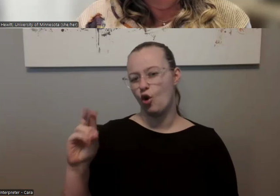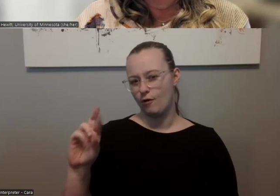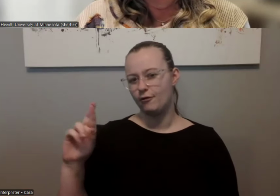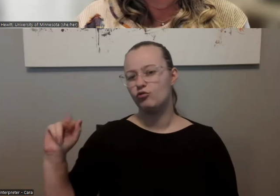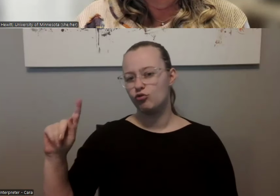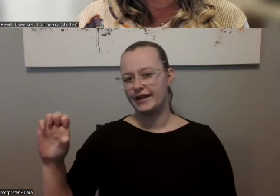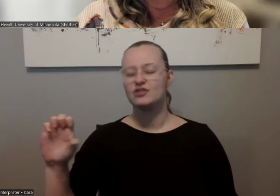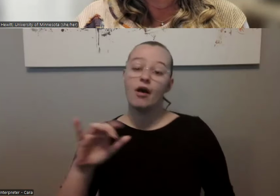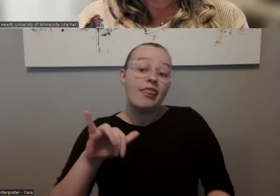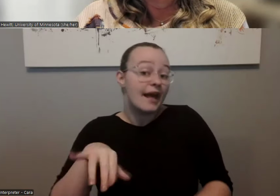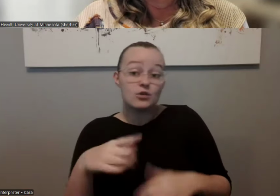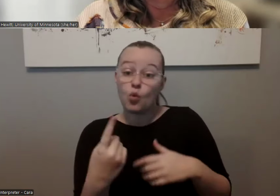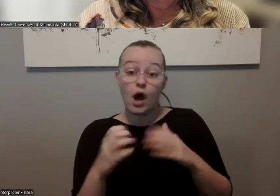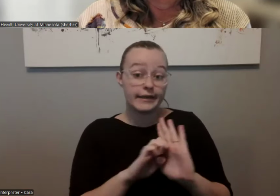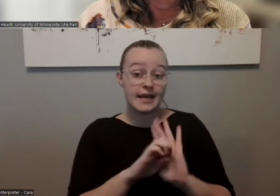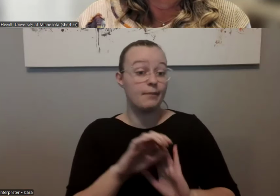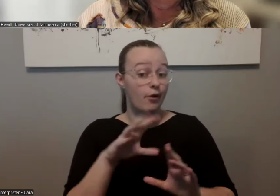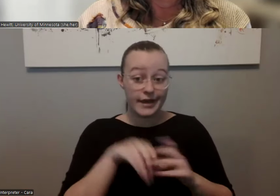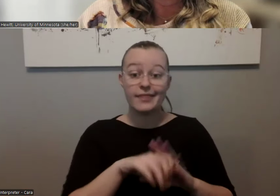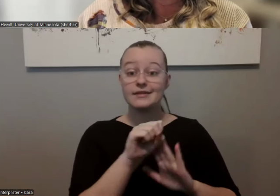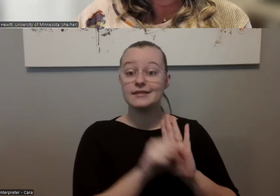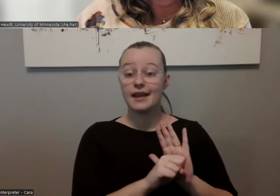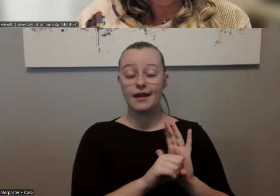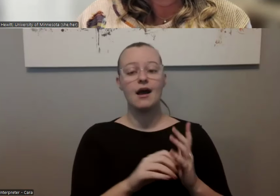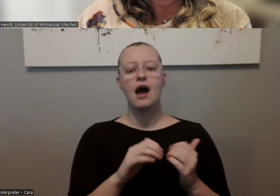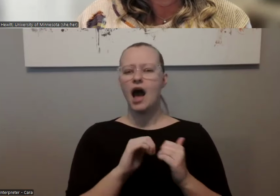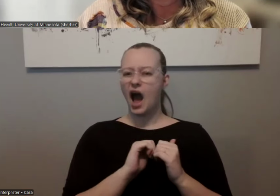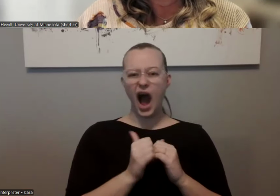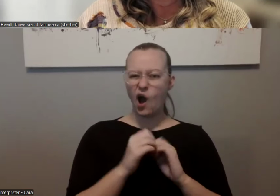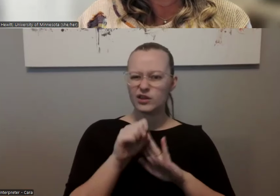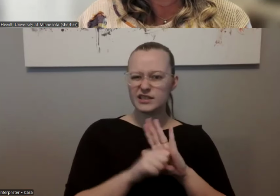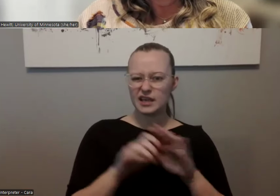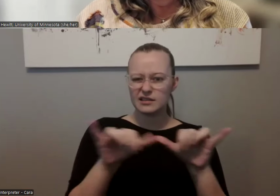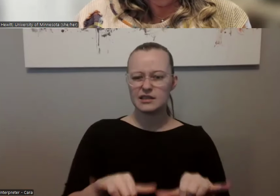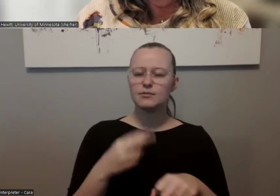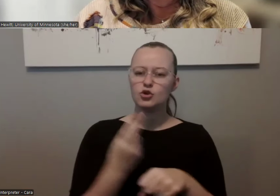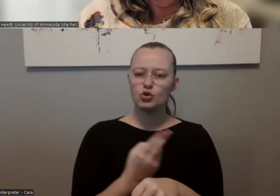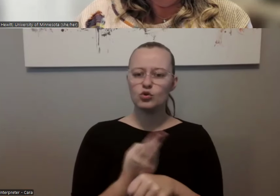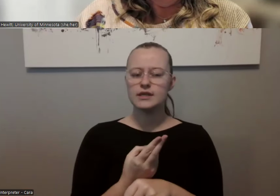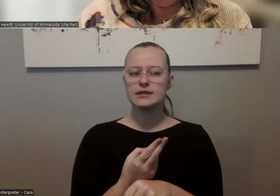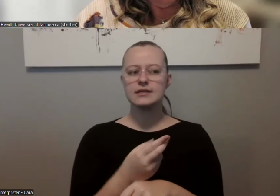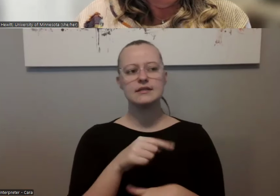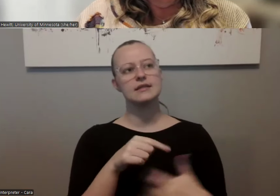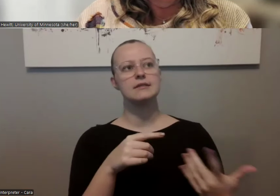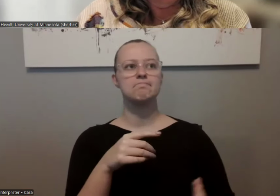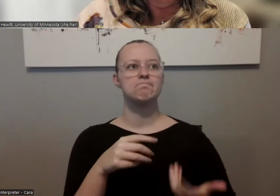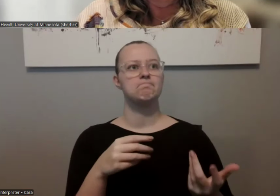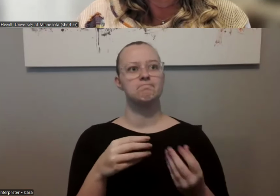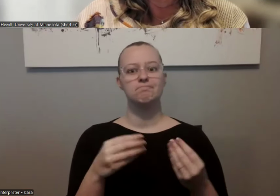So, it's just one example in that state of how the state system is using this more precise